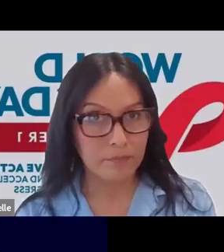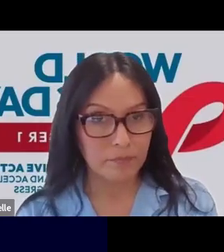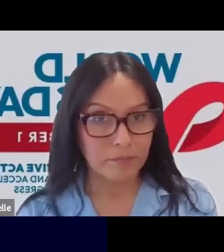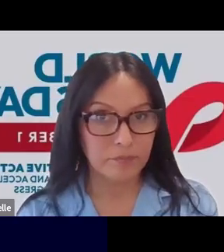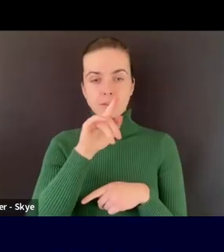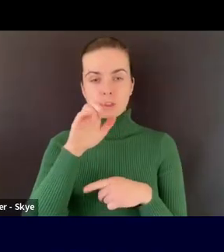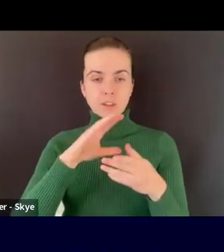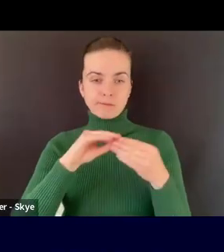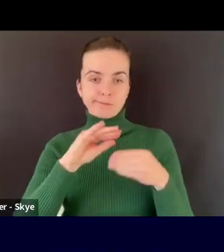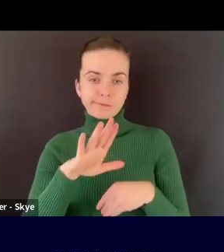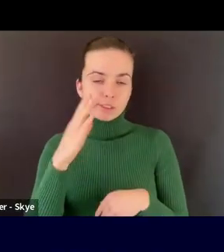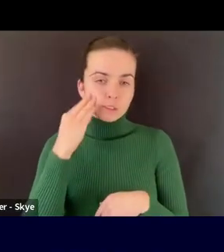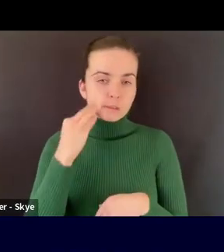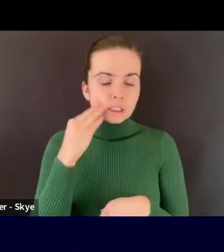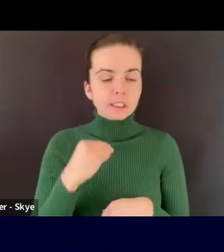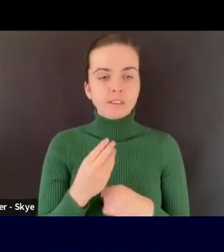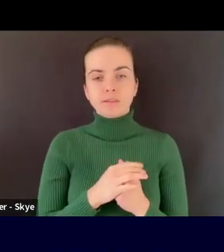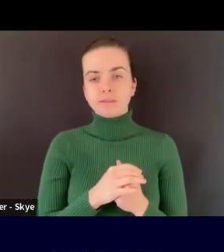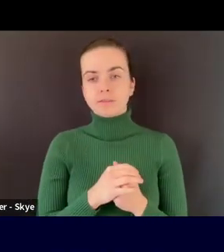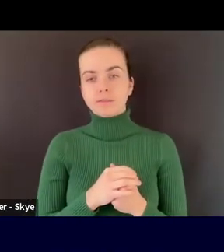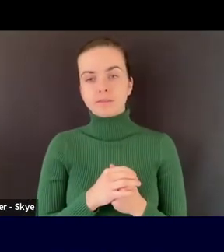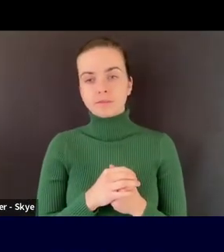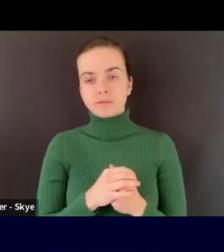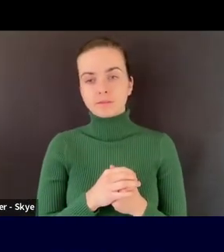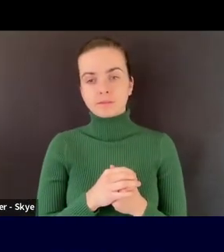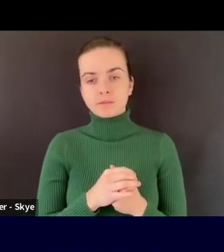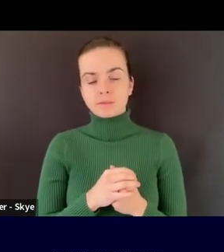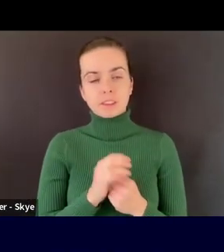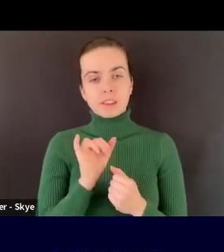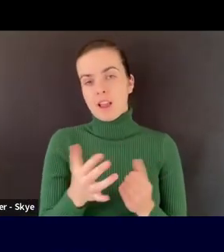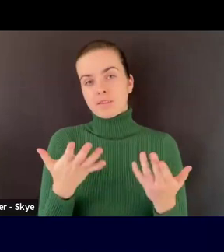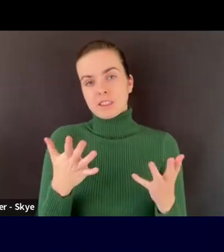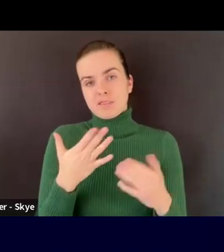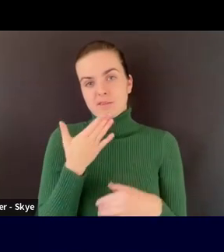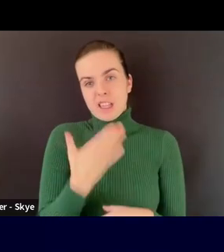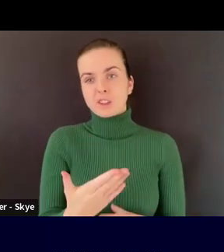share her story with us. Again, that is all really I have got to say. Thank you.